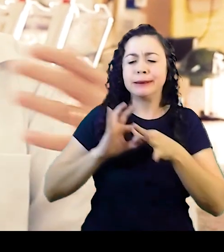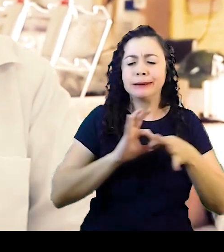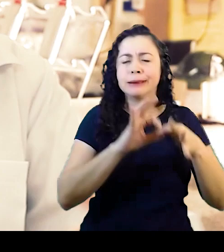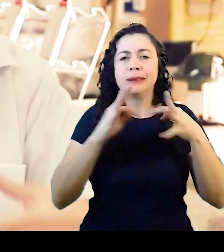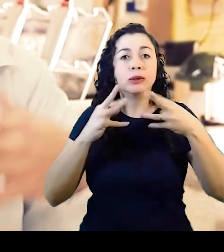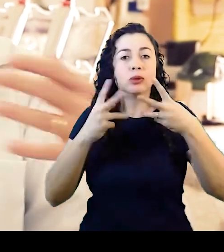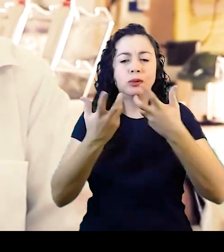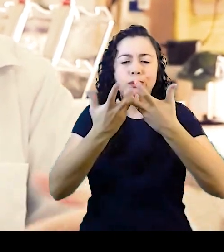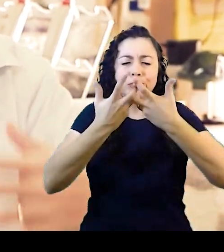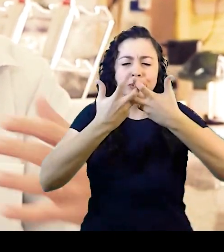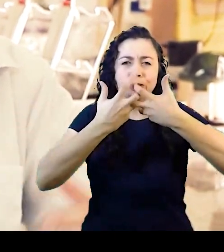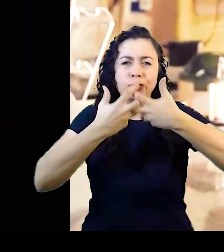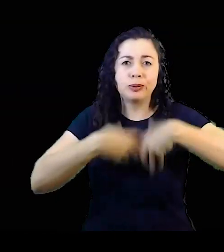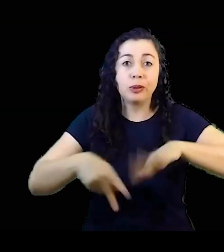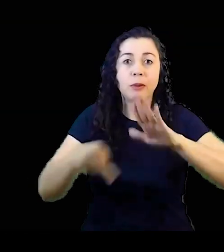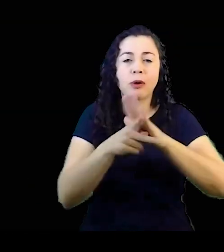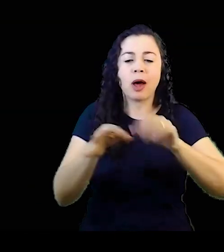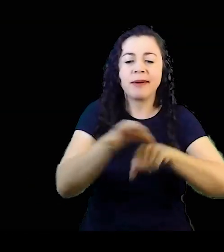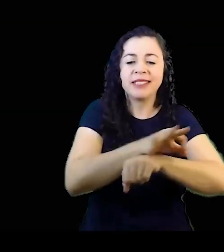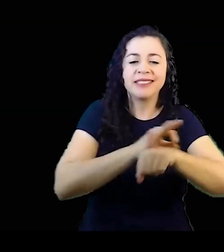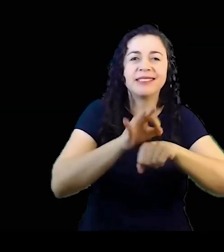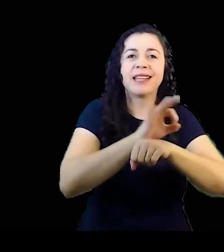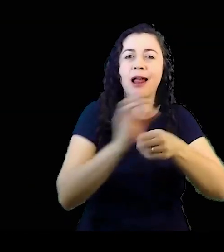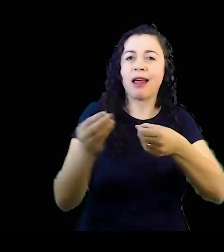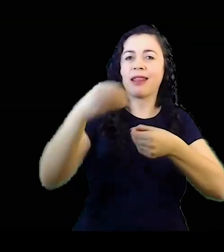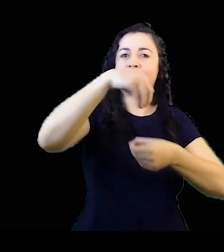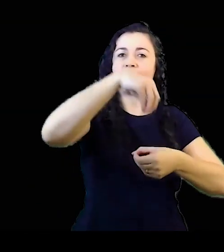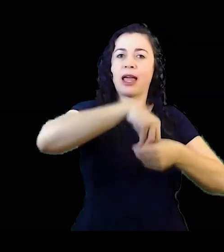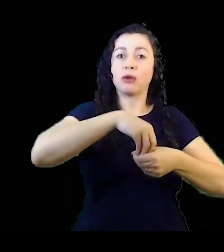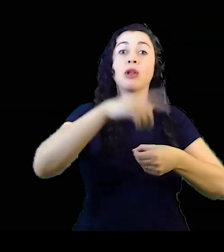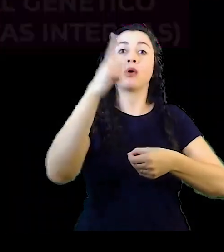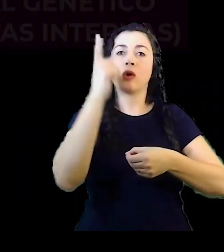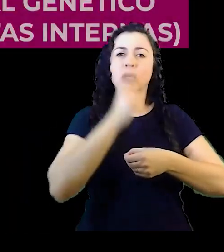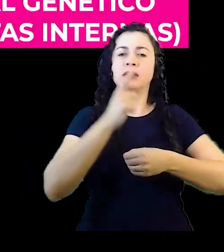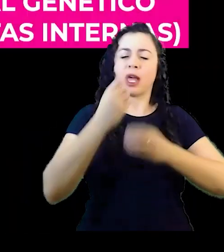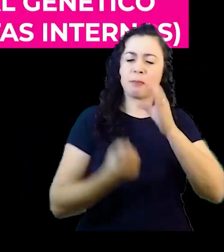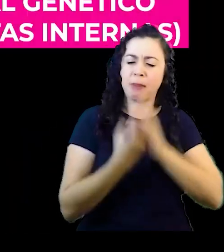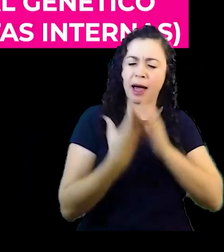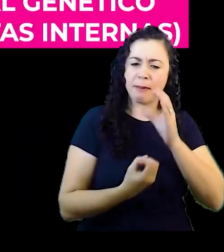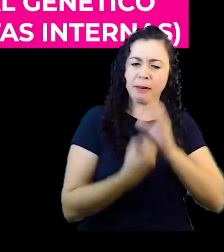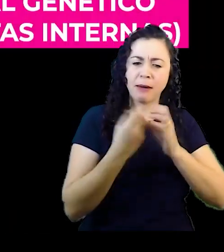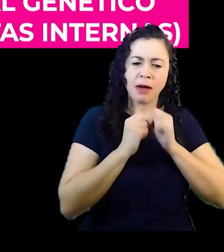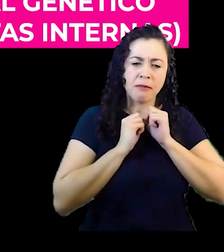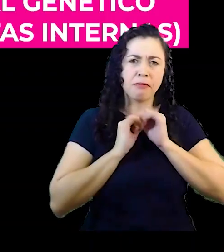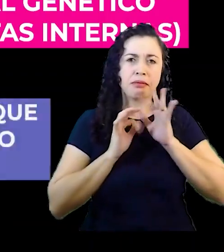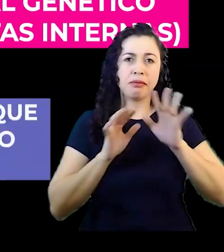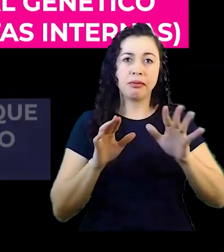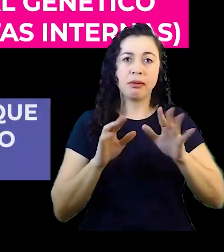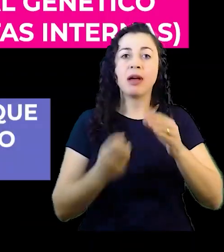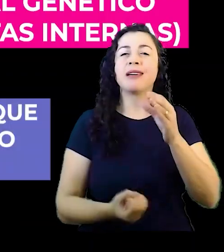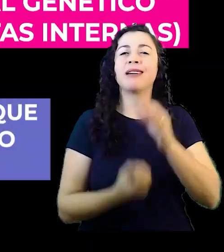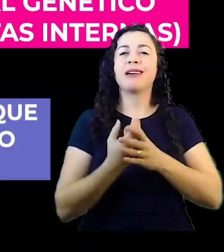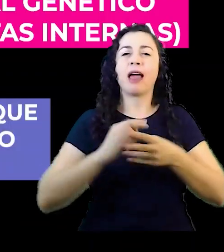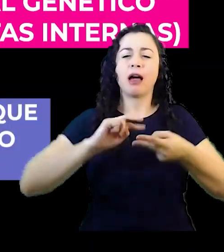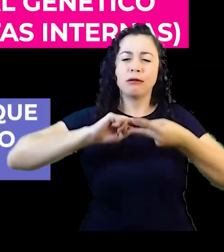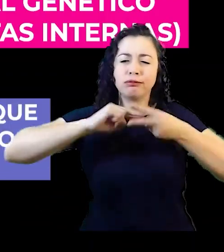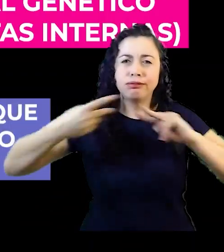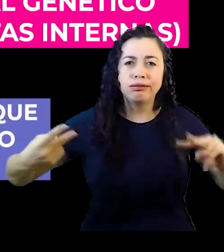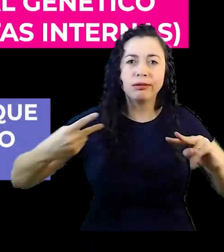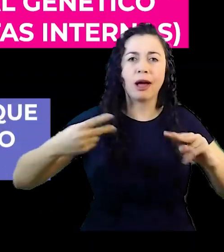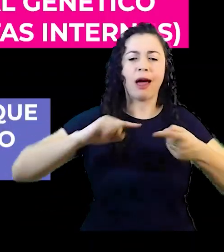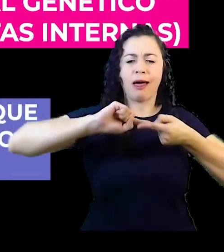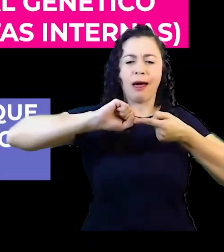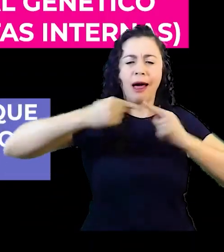the cellular machinery for the production of RNA, which is the genetic material of the virus,